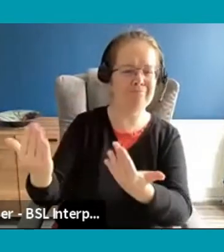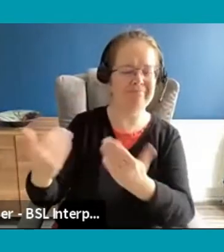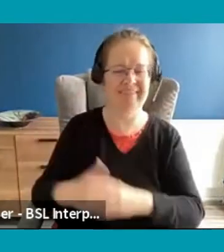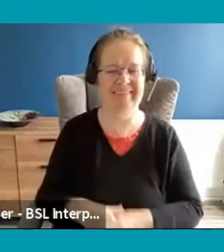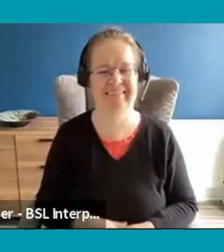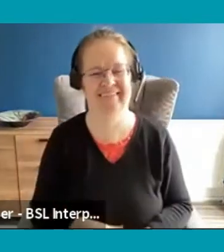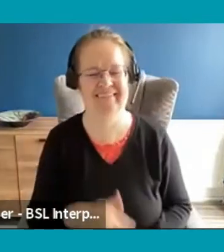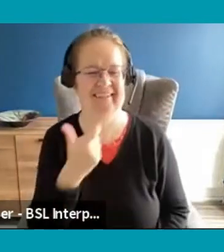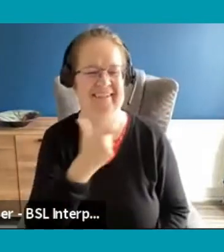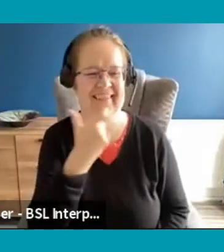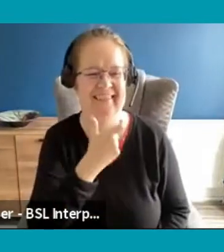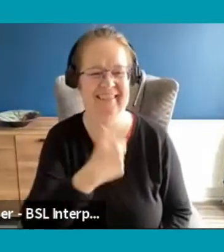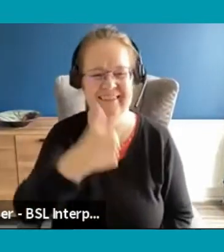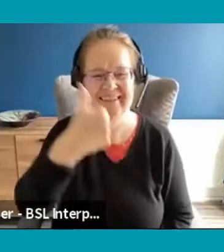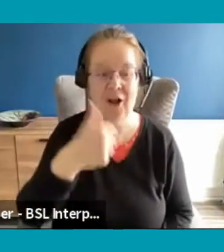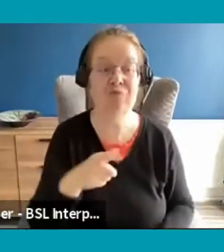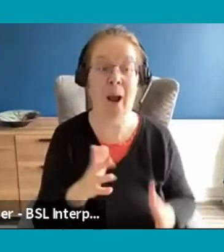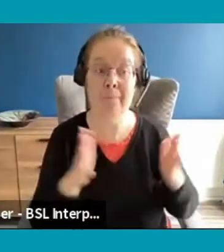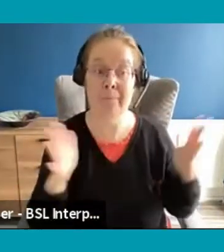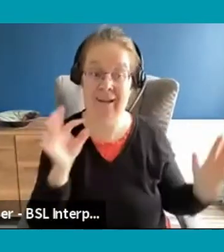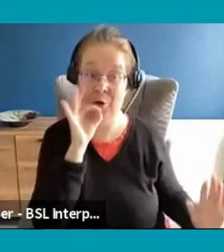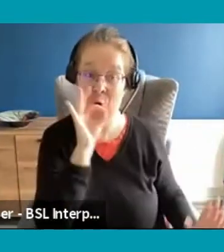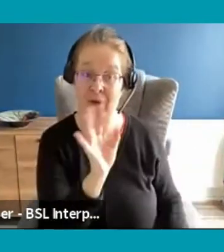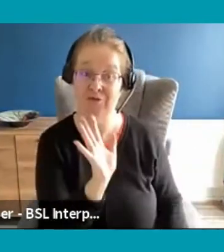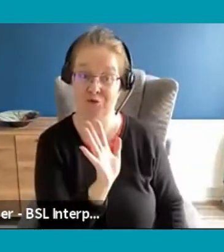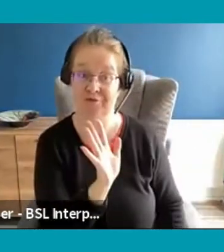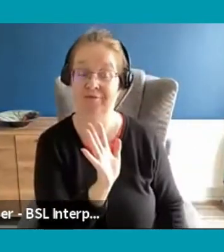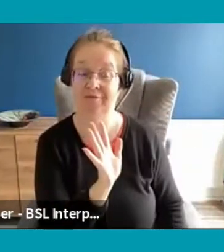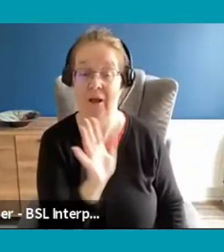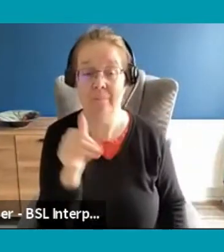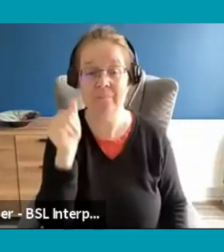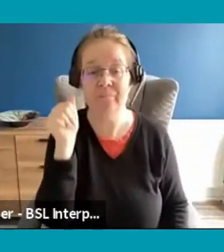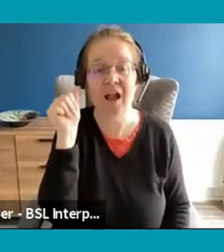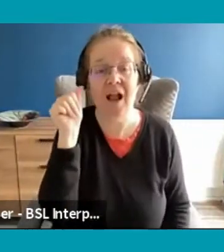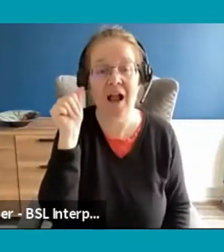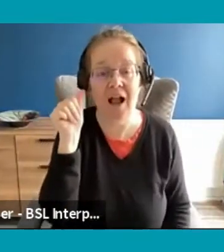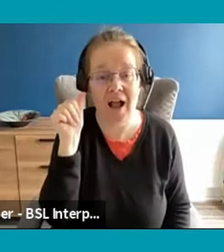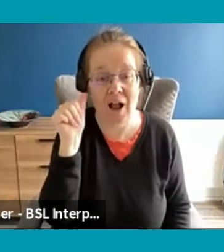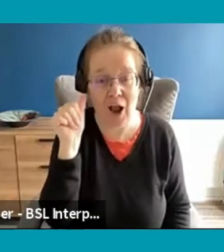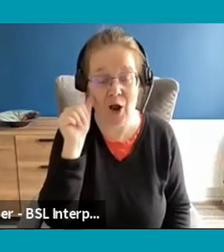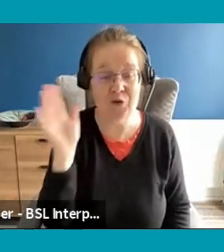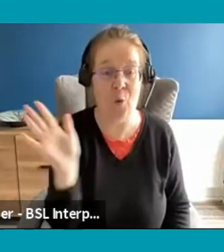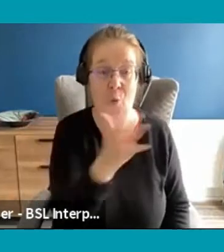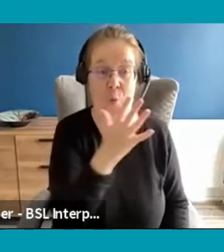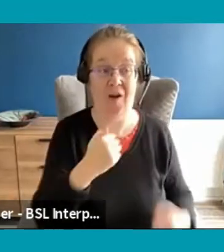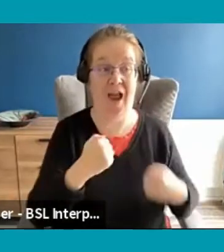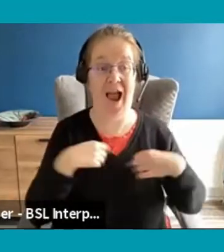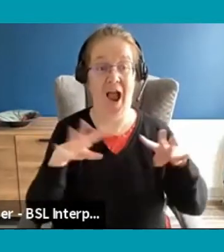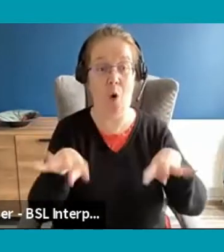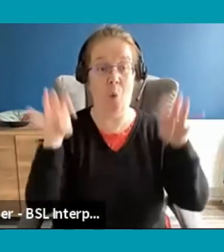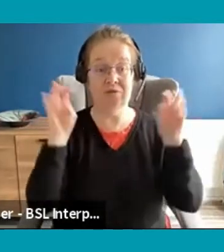OK, this is a biggie. I know that all of our viewers, all of our audience today may